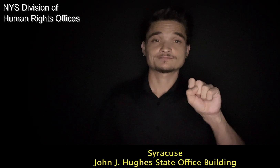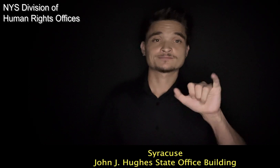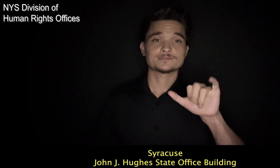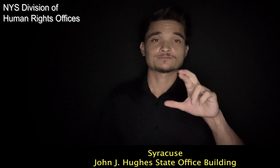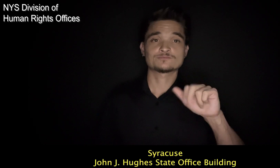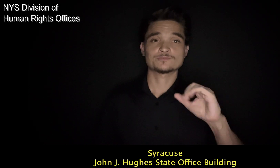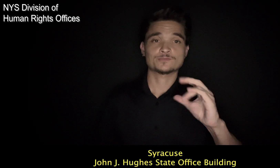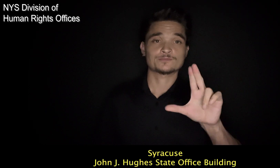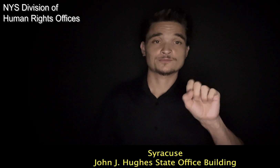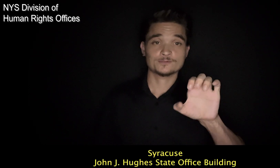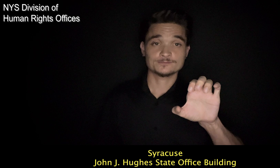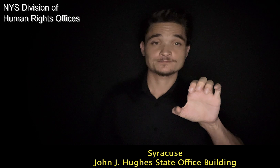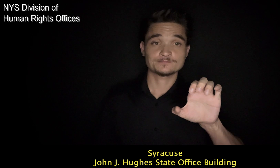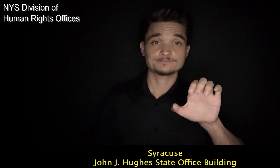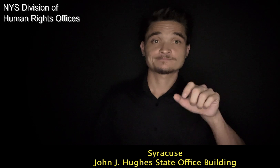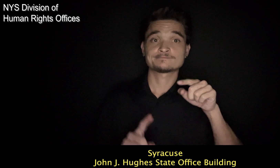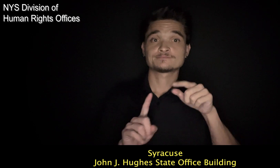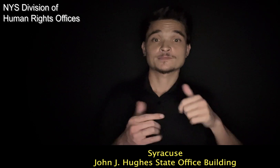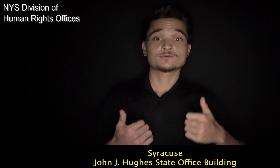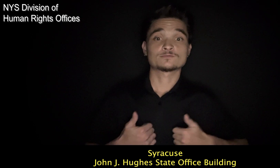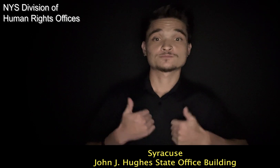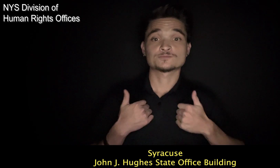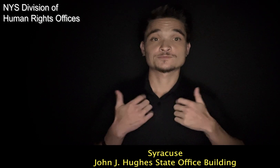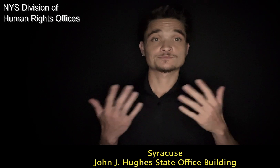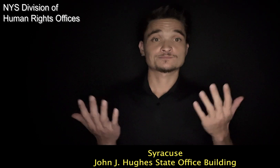Syracuse John J. Hughes State Office Building